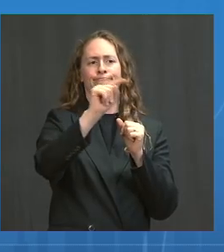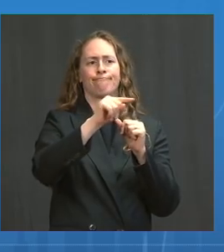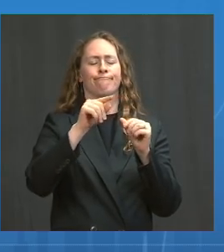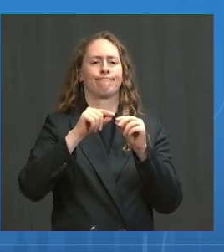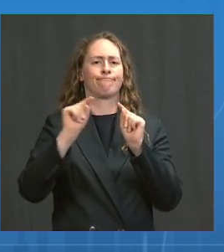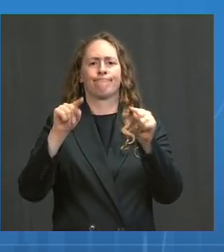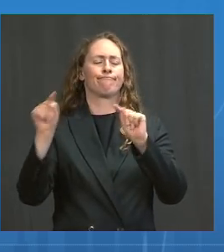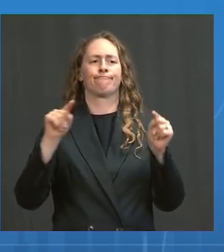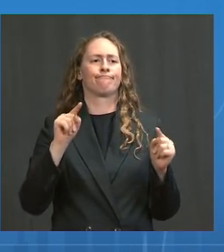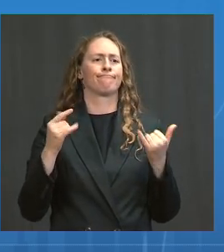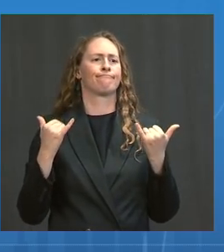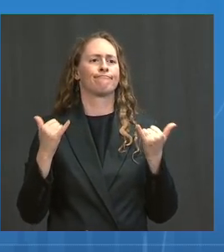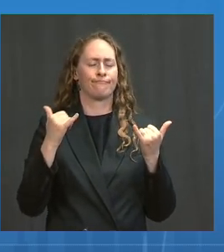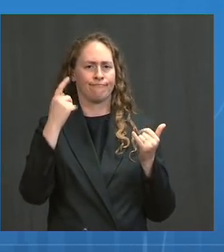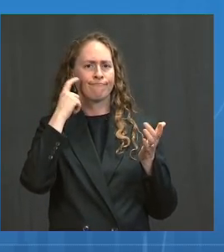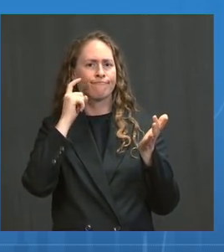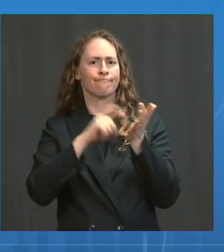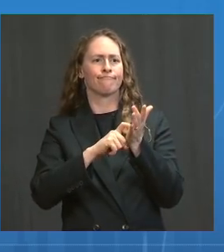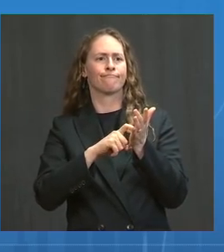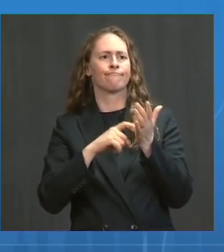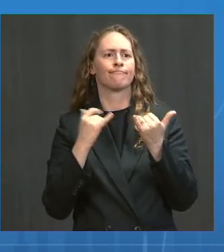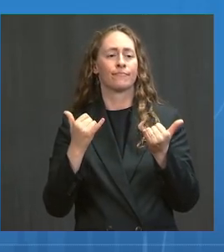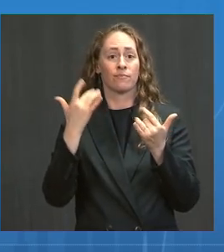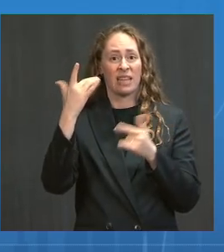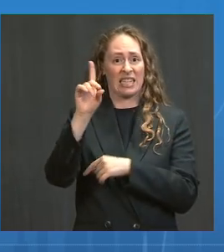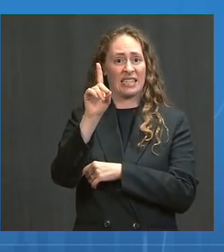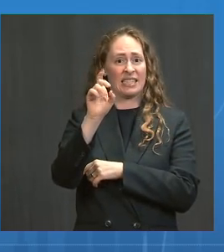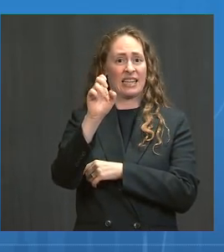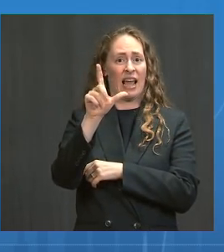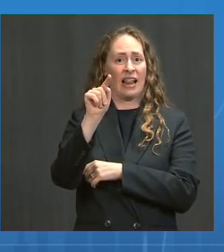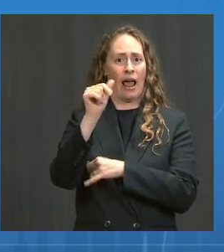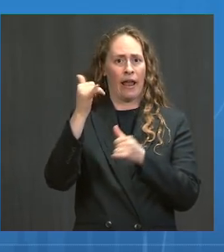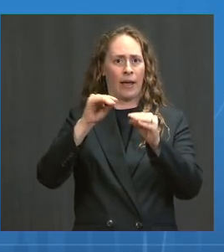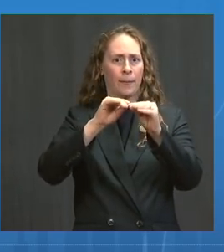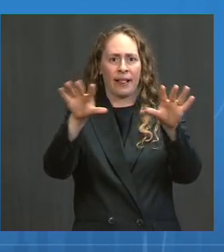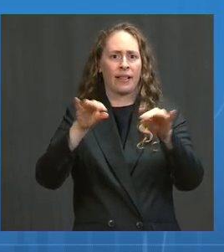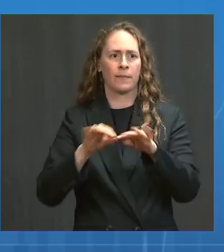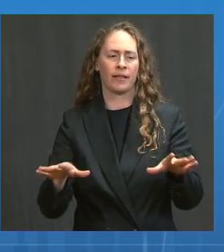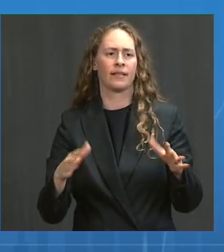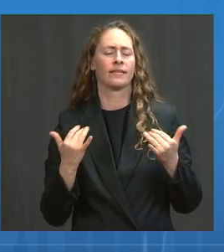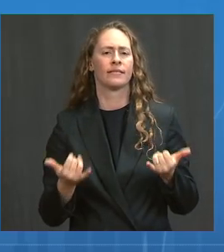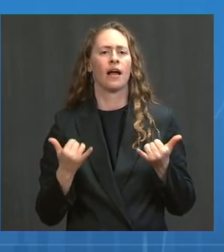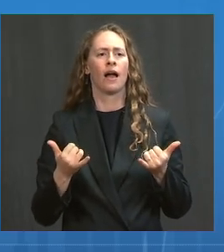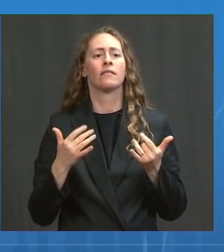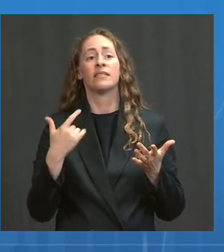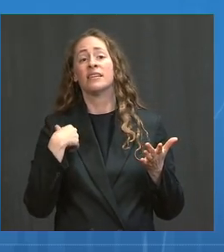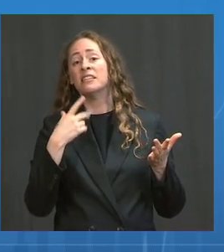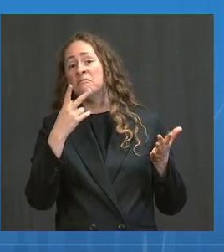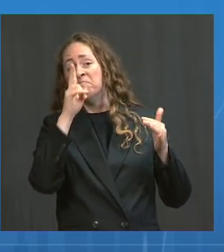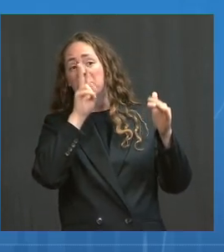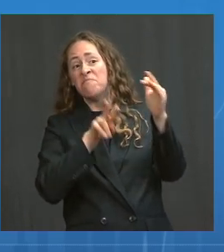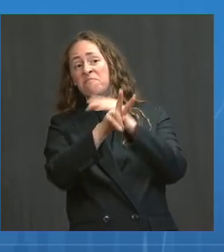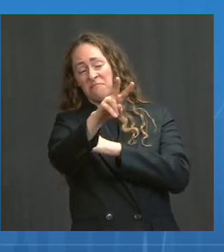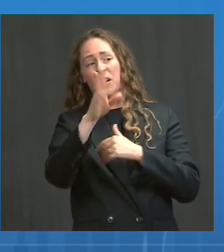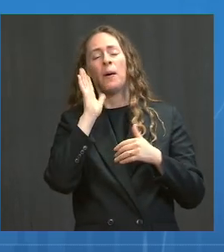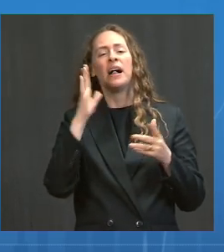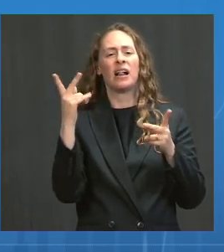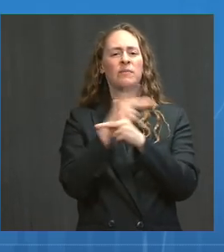As the Delta variant continues to spread across the country, we expect to see increased transmissions in these communities,